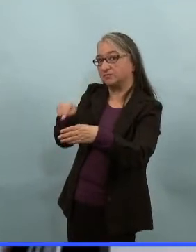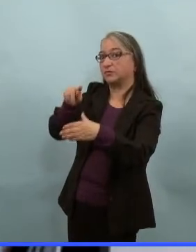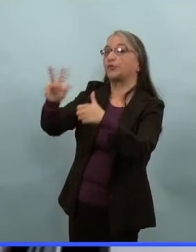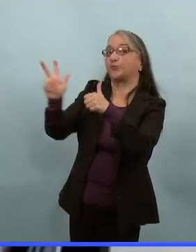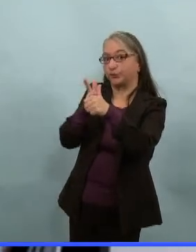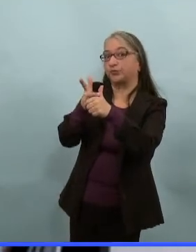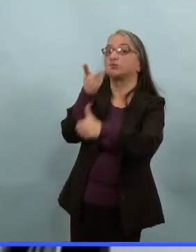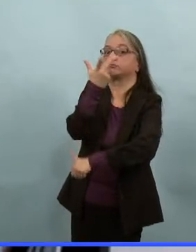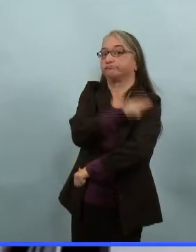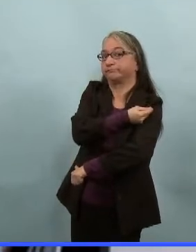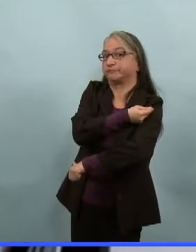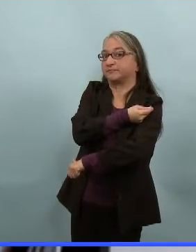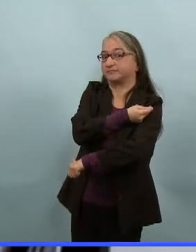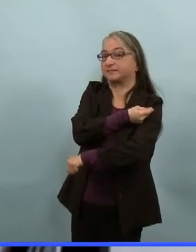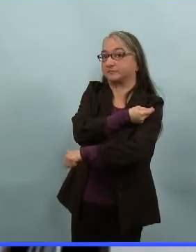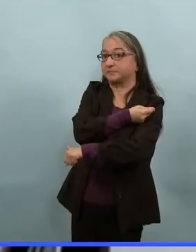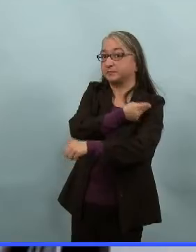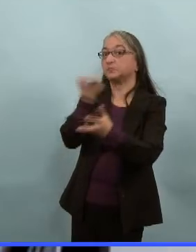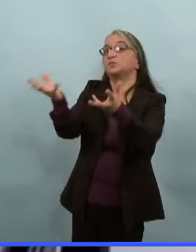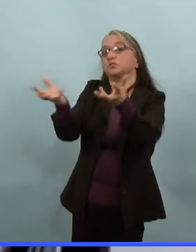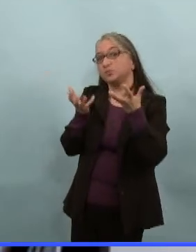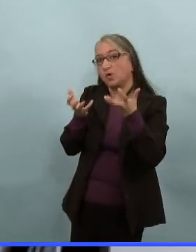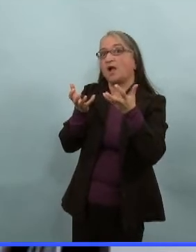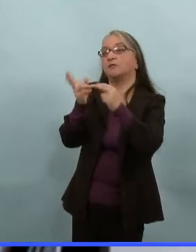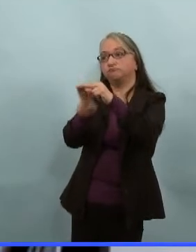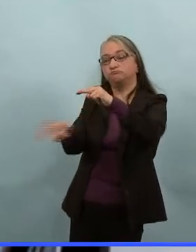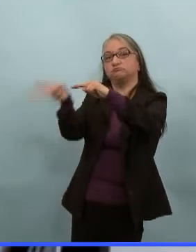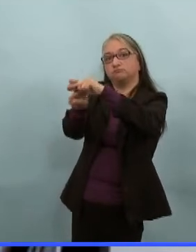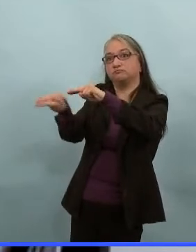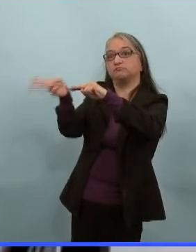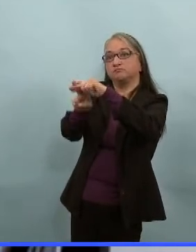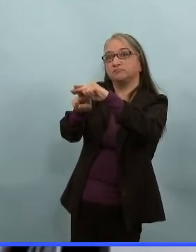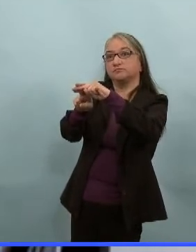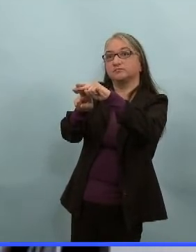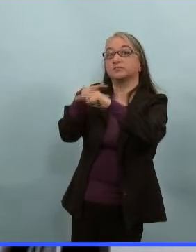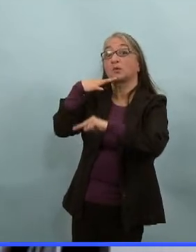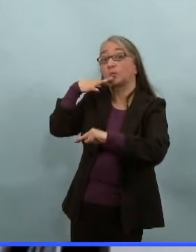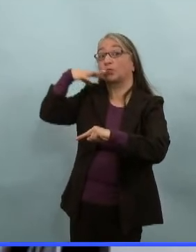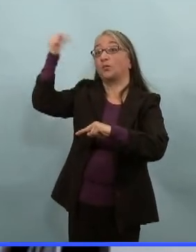those numbers up the older age groups do have a slightly higher uptake but even there there's